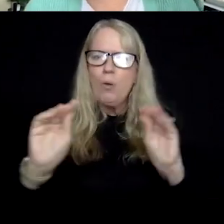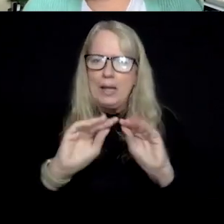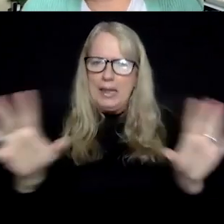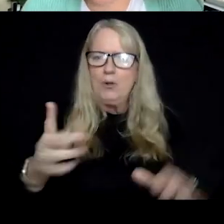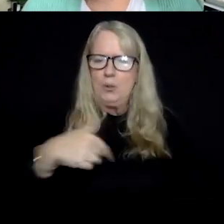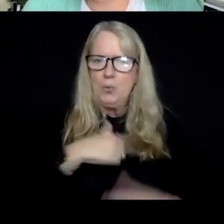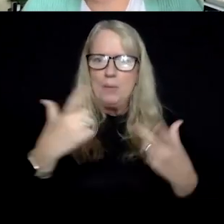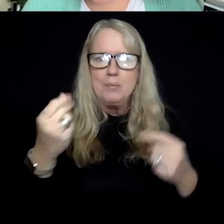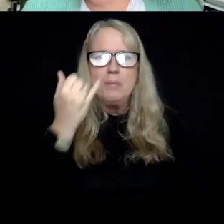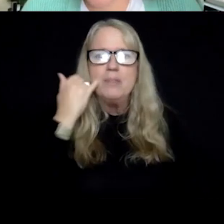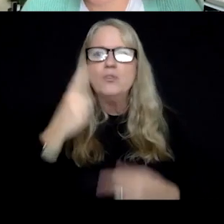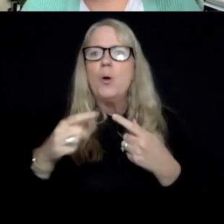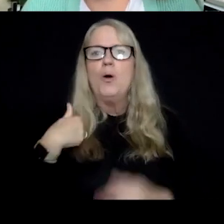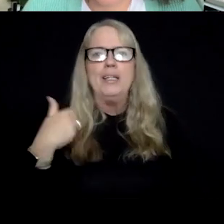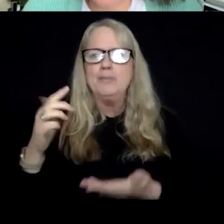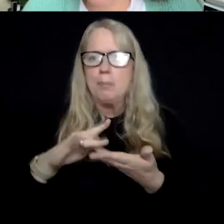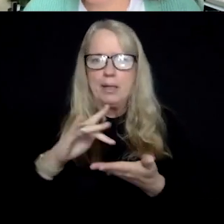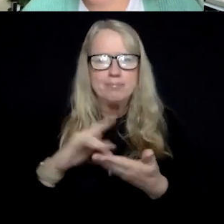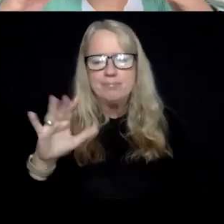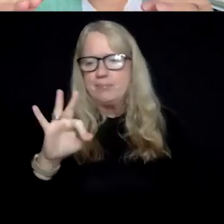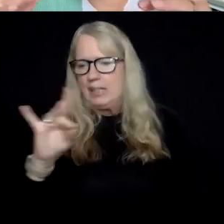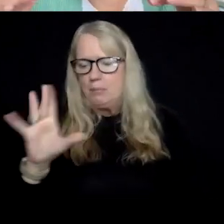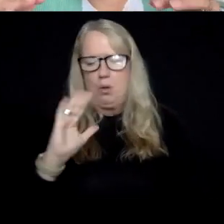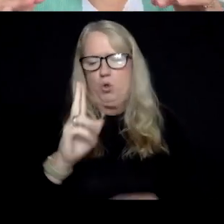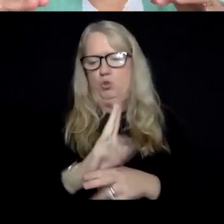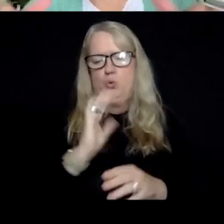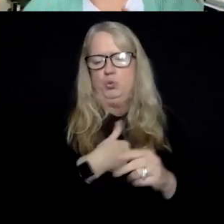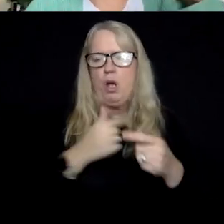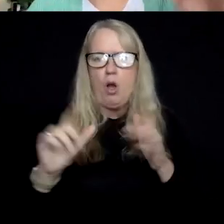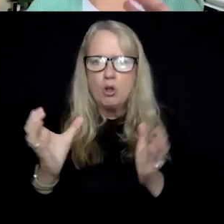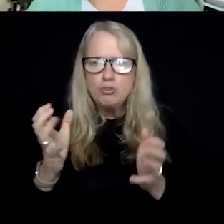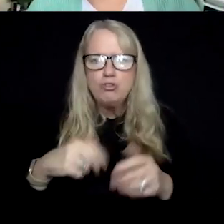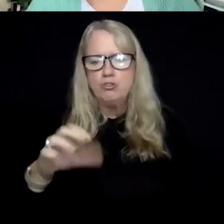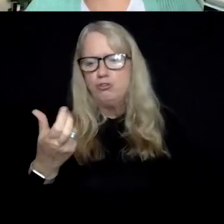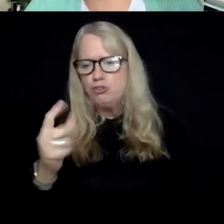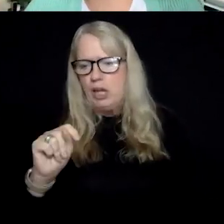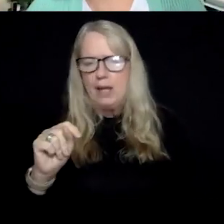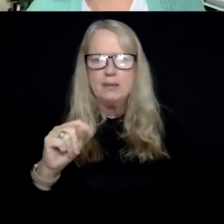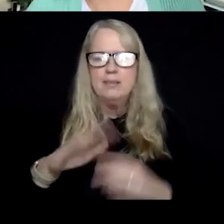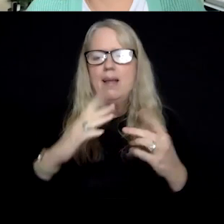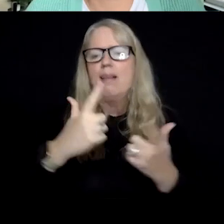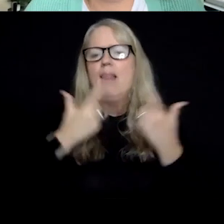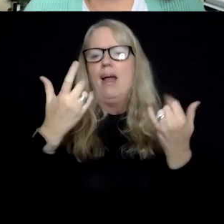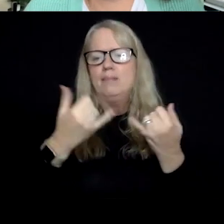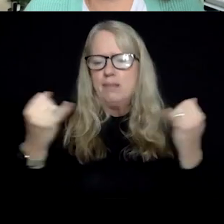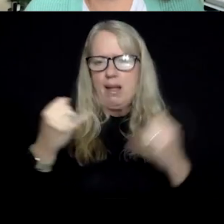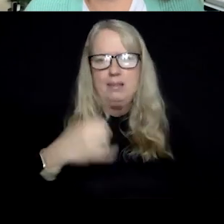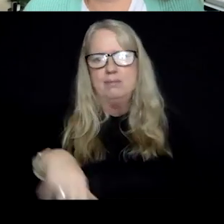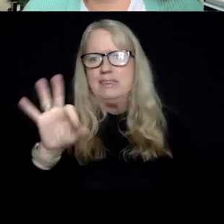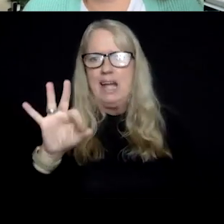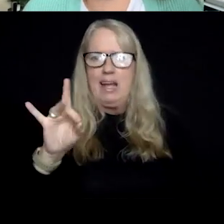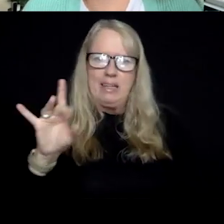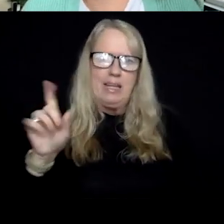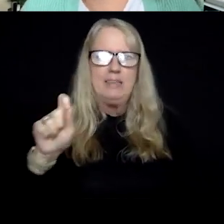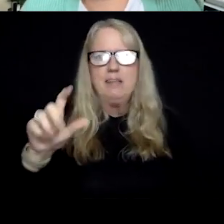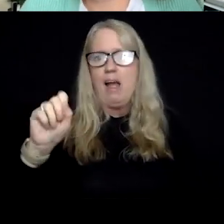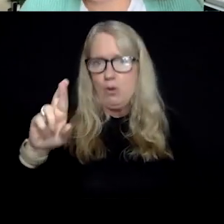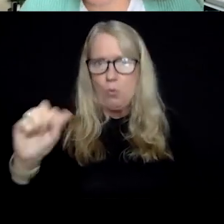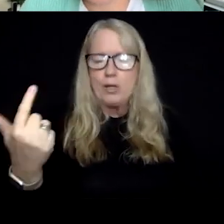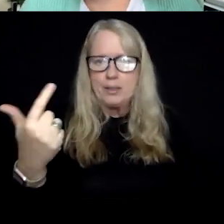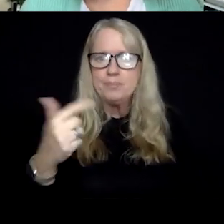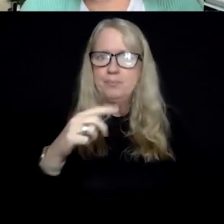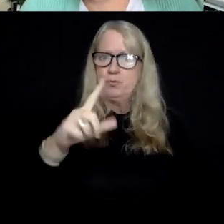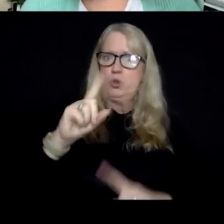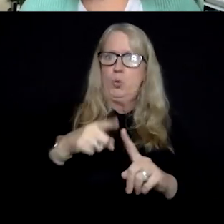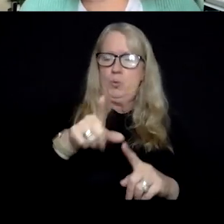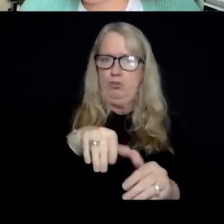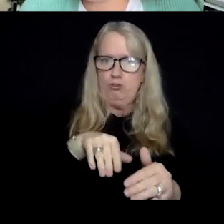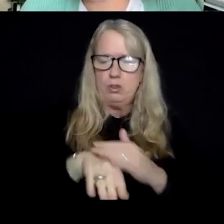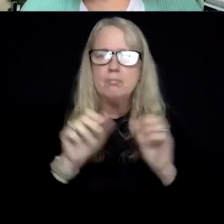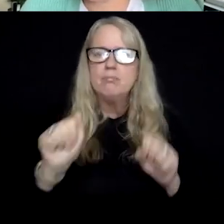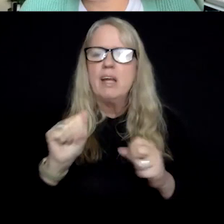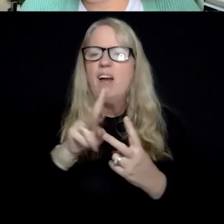SO SOMEONE DIALS 988 OR USE THE CHAT OR LIFELINE. WHEN YOU COME IN, YOU CAN DECIDE TO PRETTY